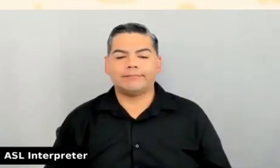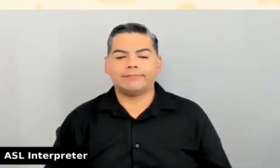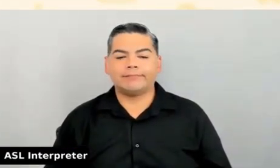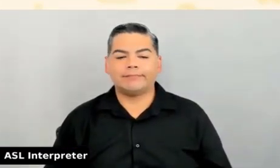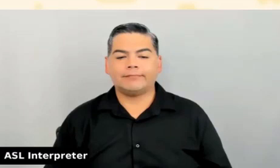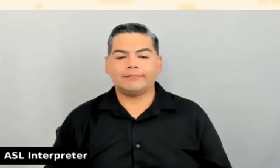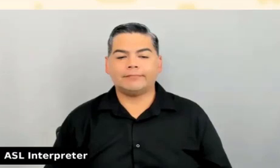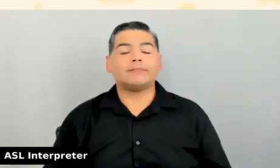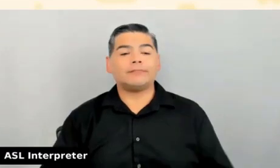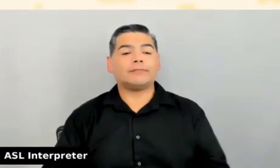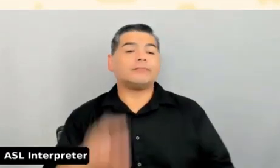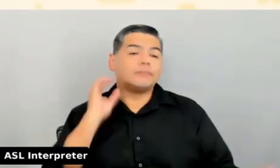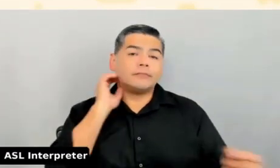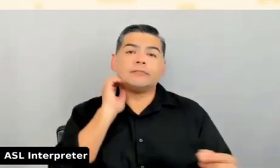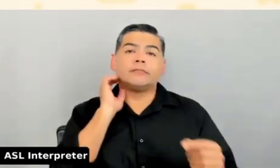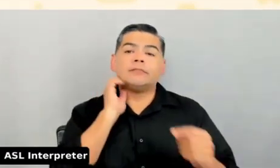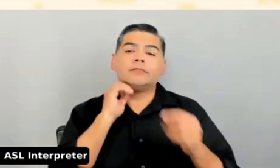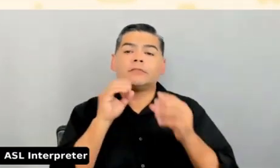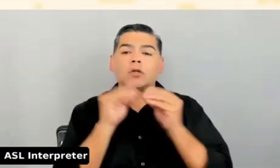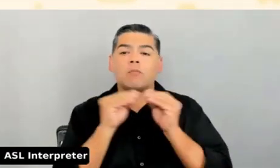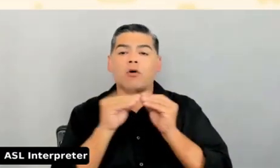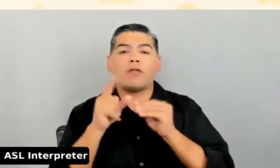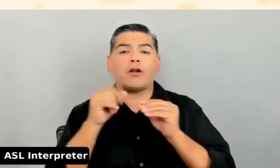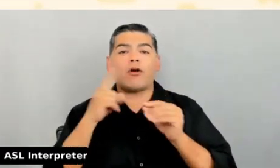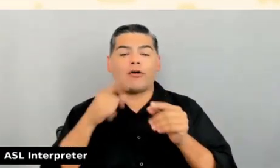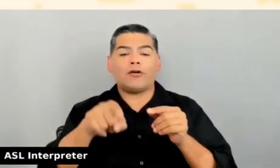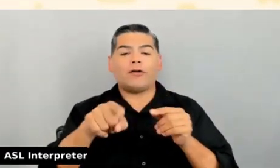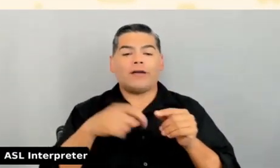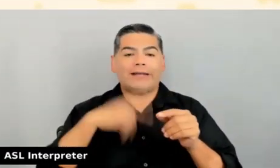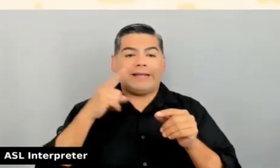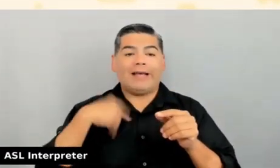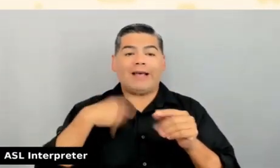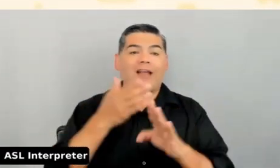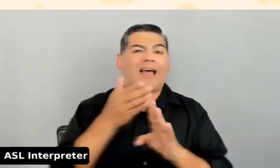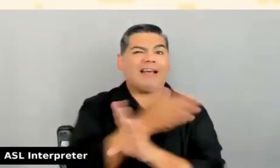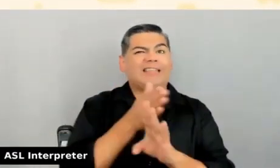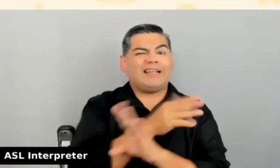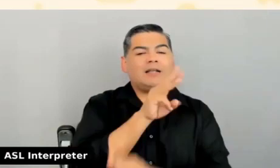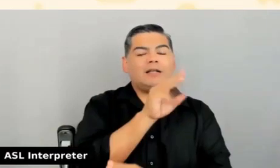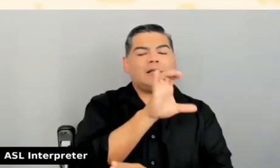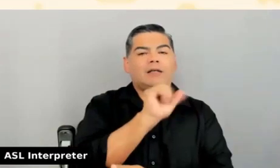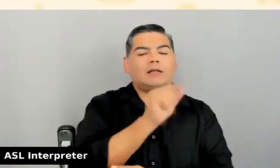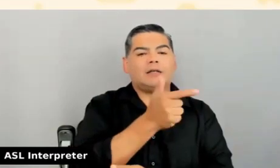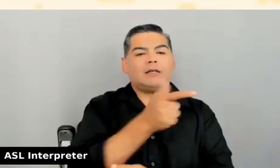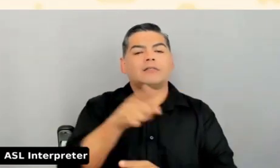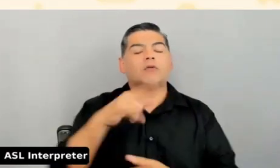The more things that are kind of outside of the WCAG requirements that are missed, check the JavaScript console for errors.